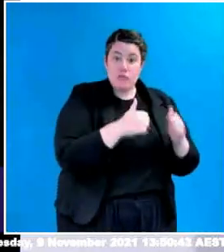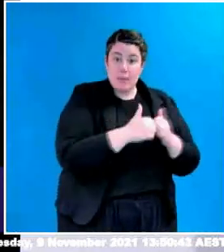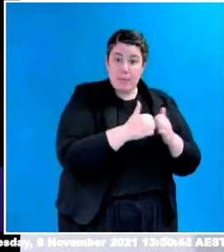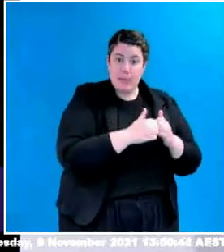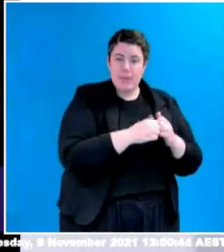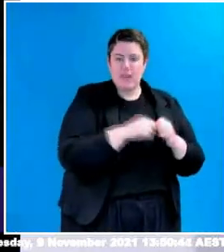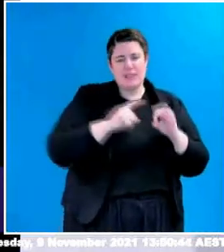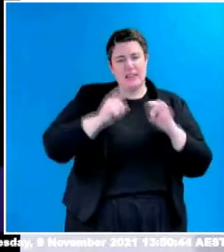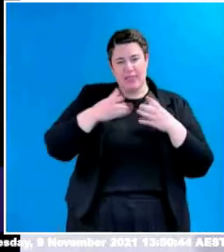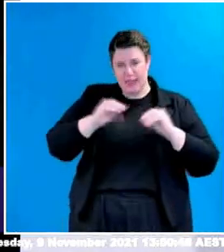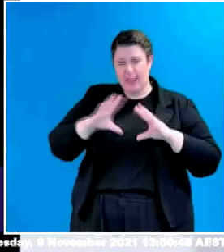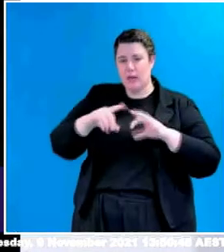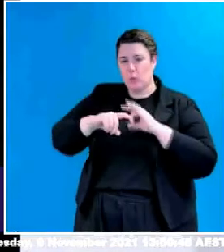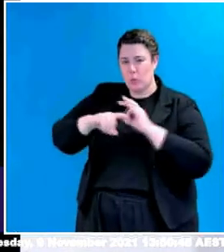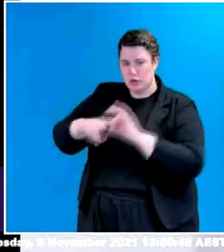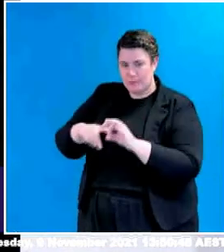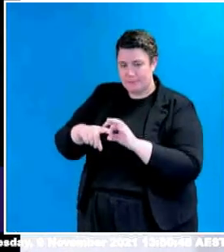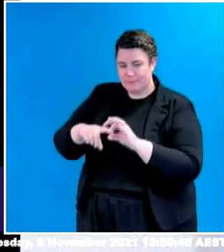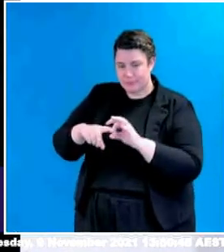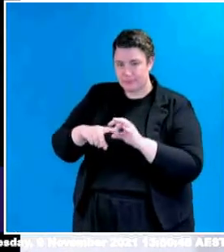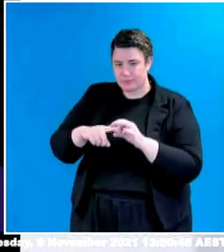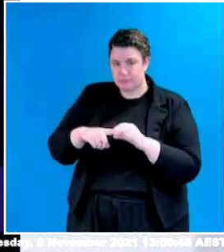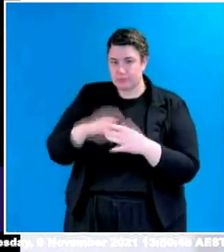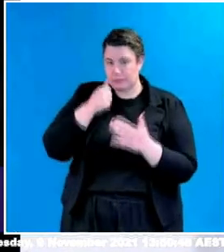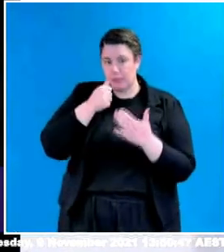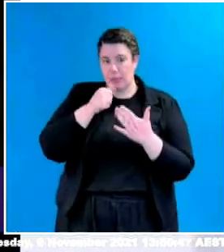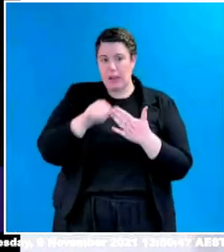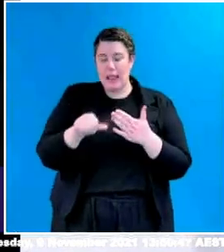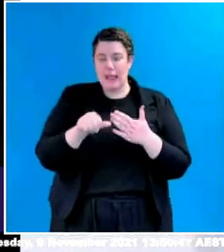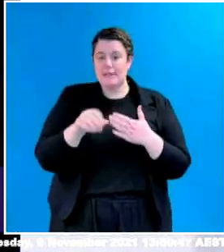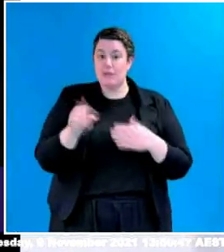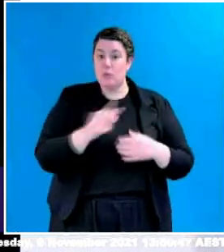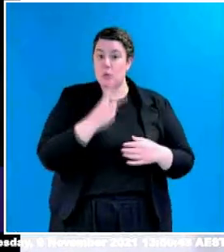Our letter dated 26 October